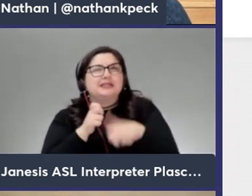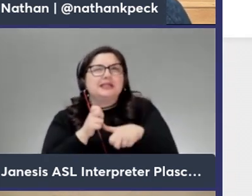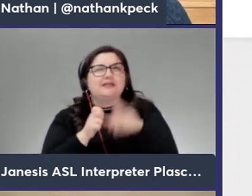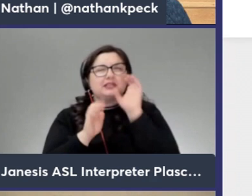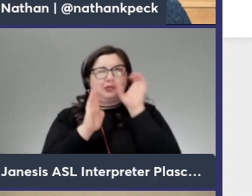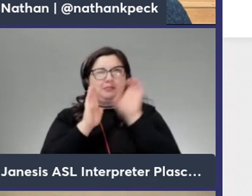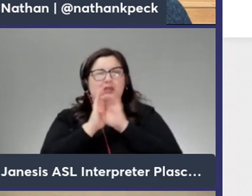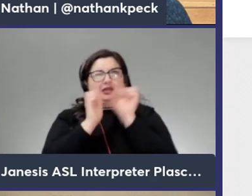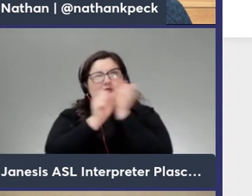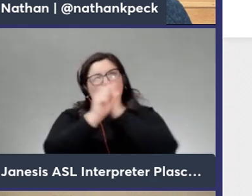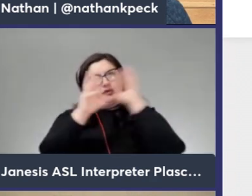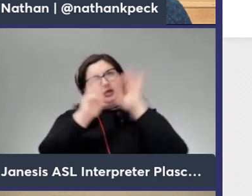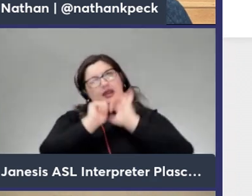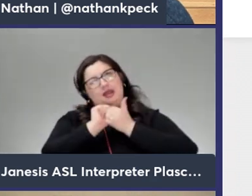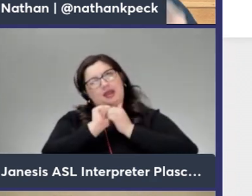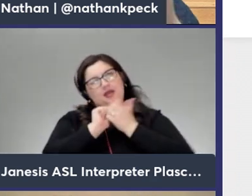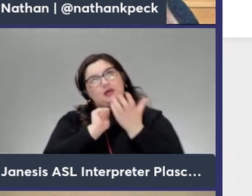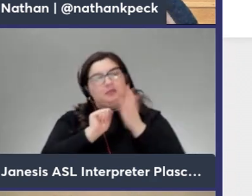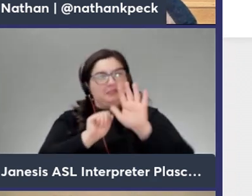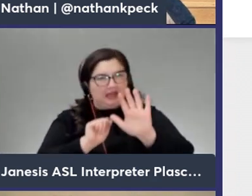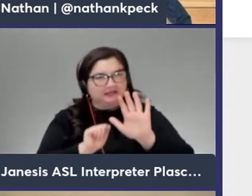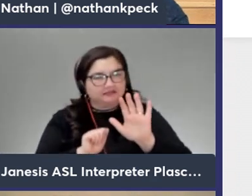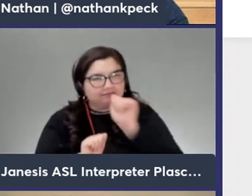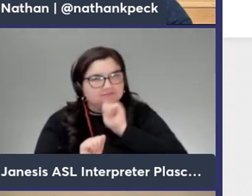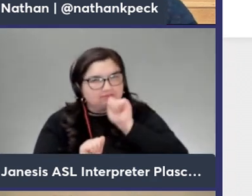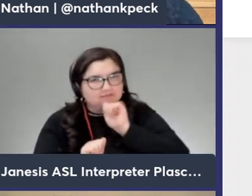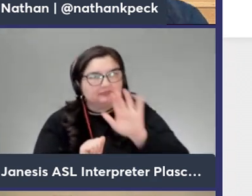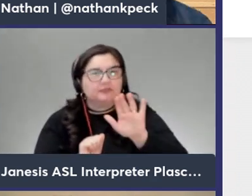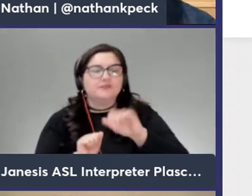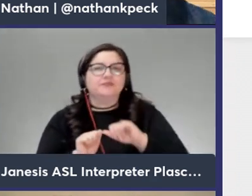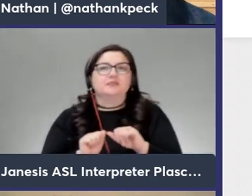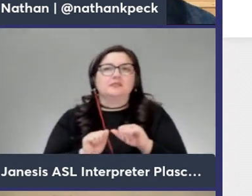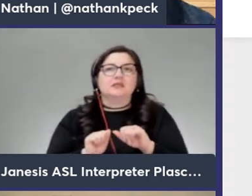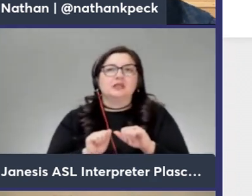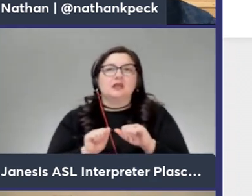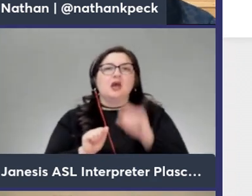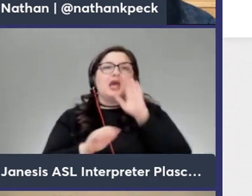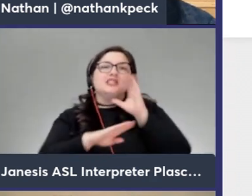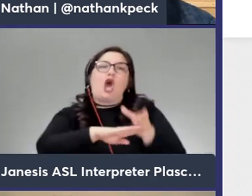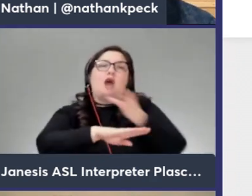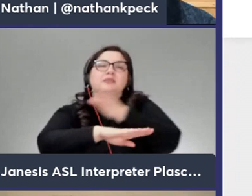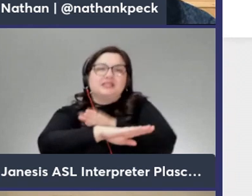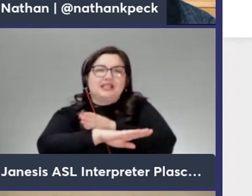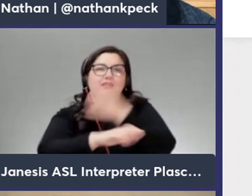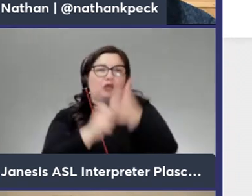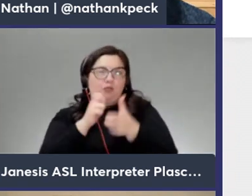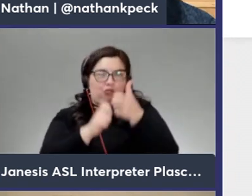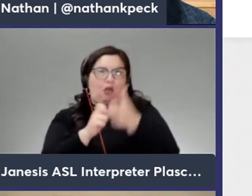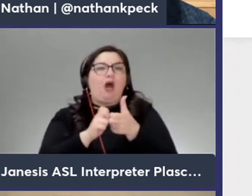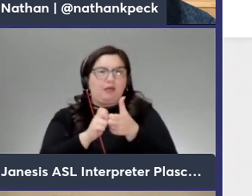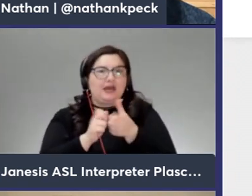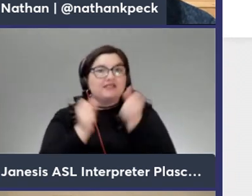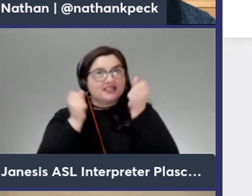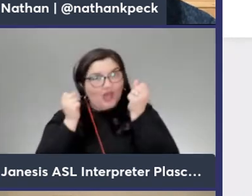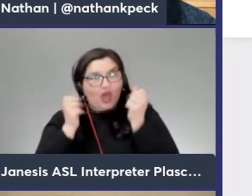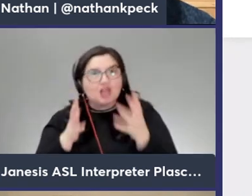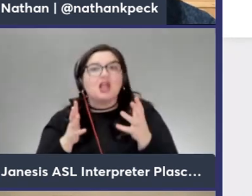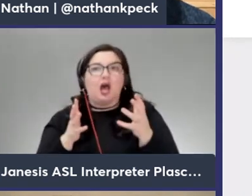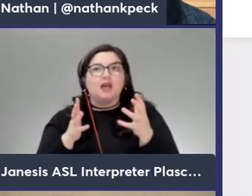but suffice it to say, it's an optimization problem, and it has quite a lot of practical applications.